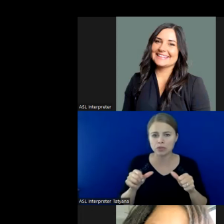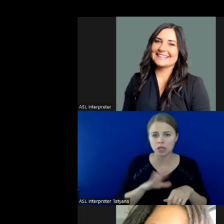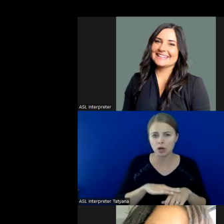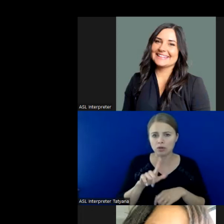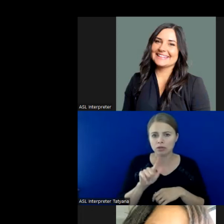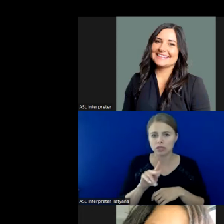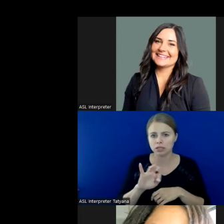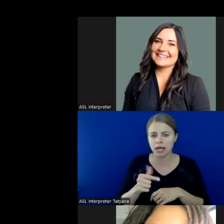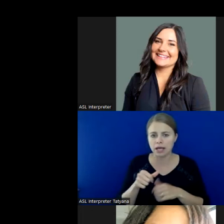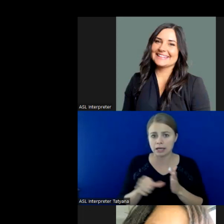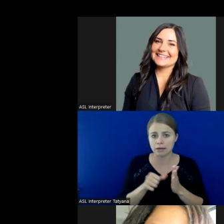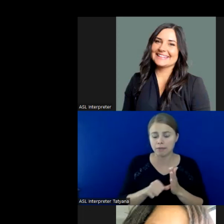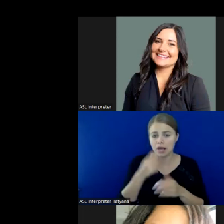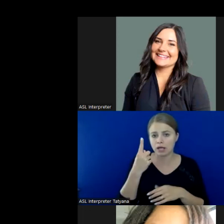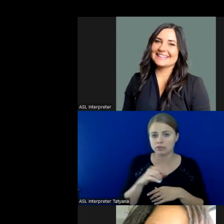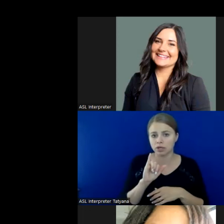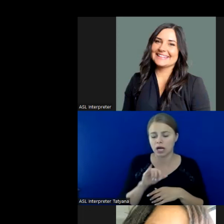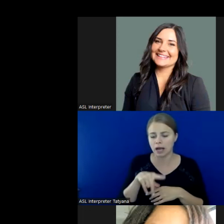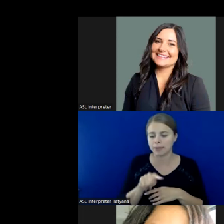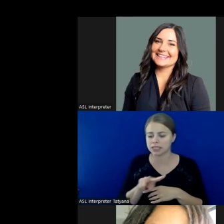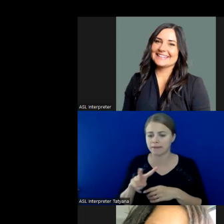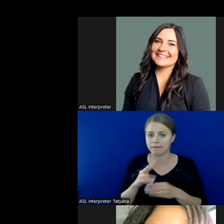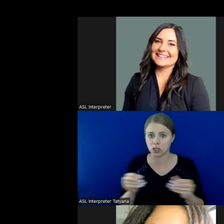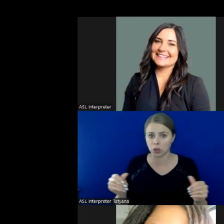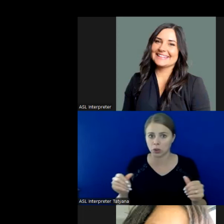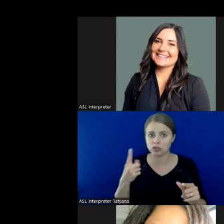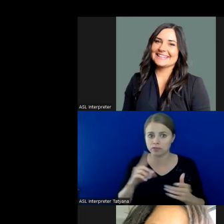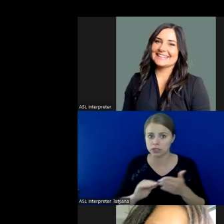for this new solution, this IPTV solution for students.